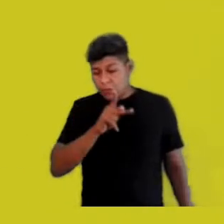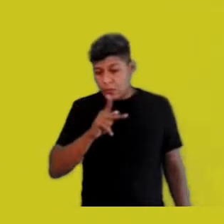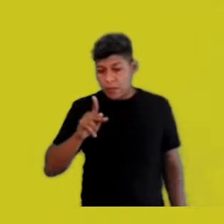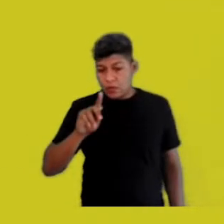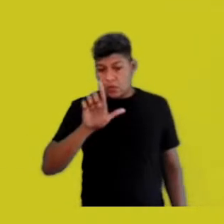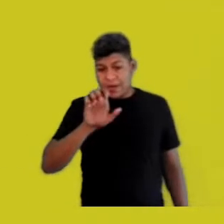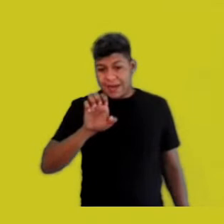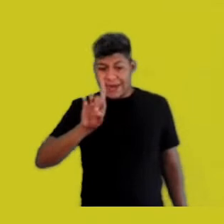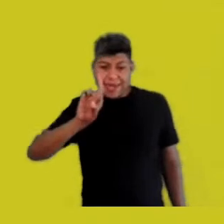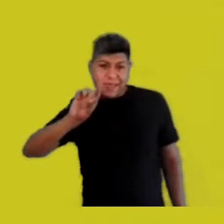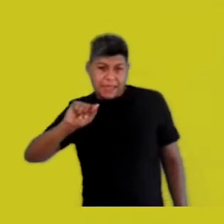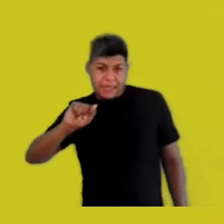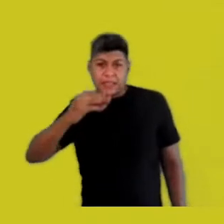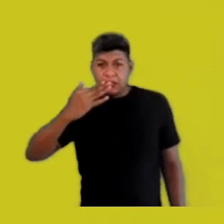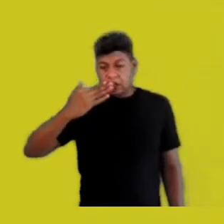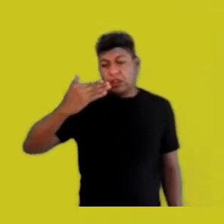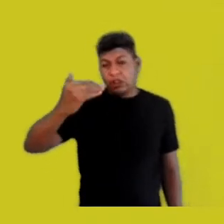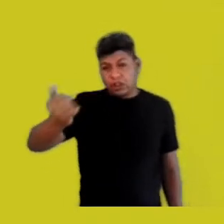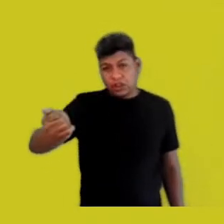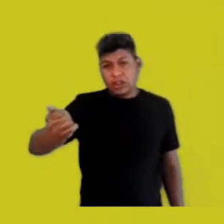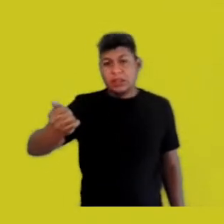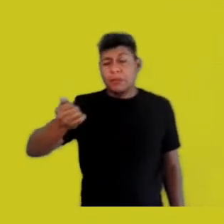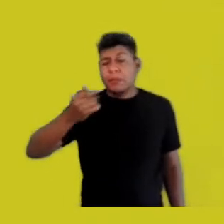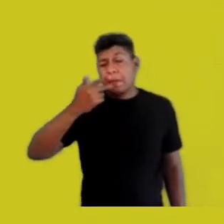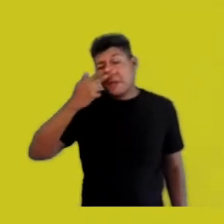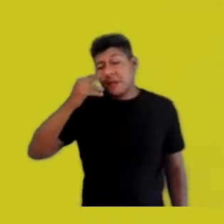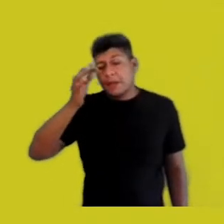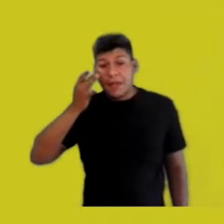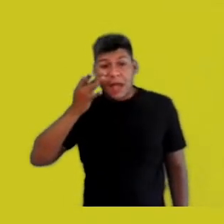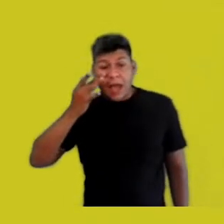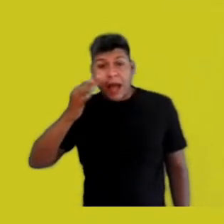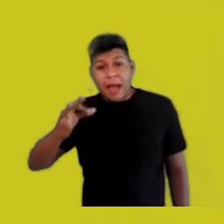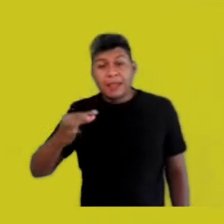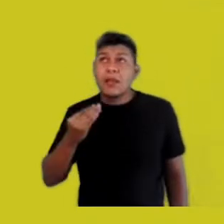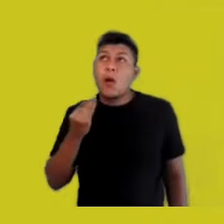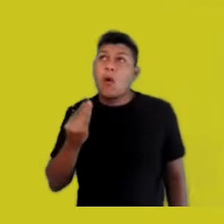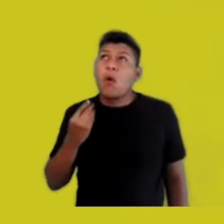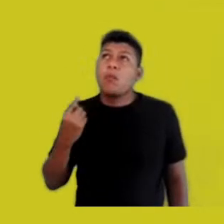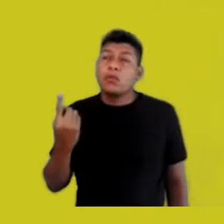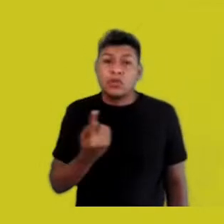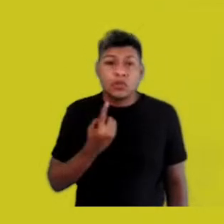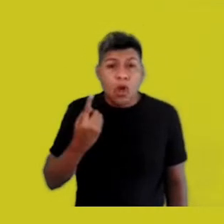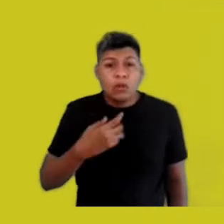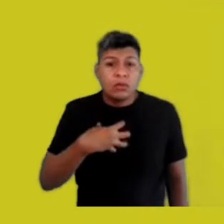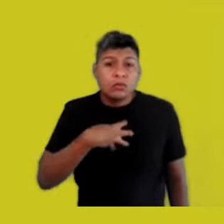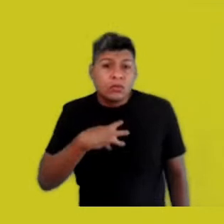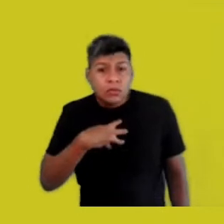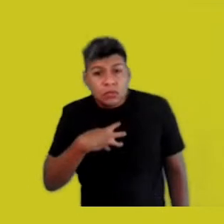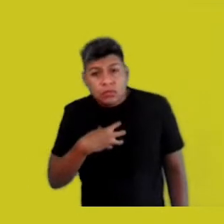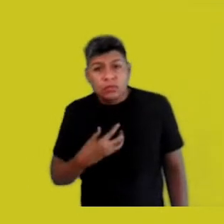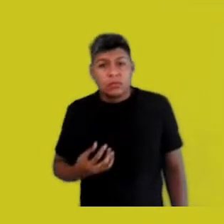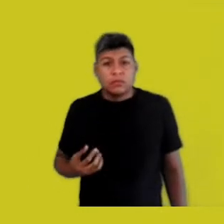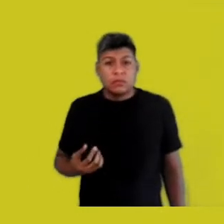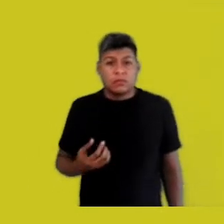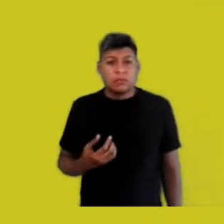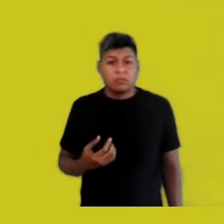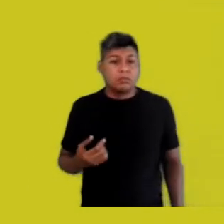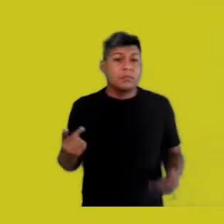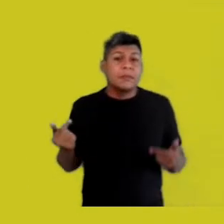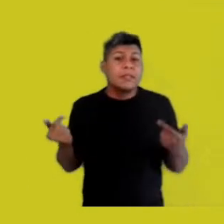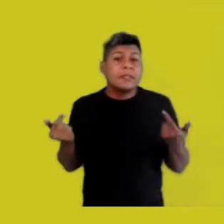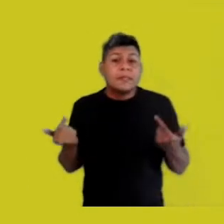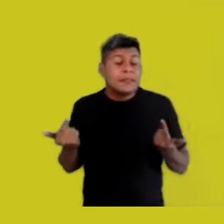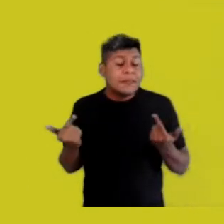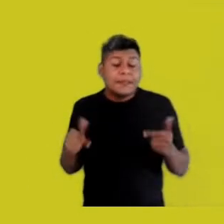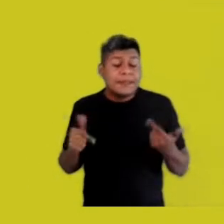pointed out how we don’t listen